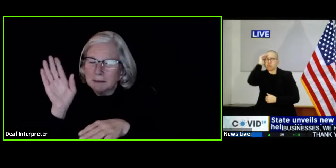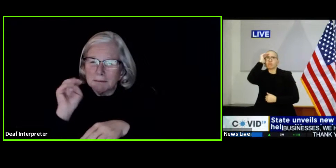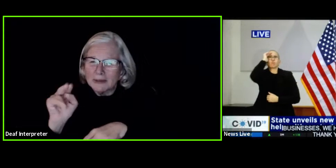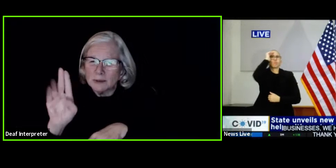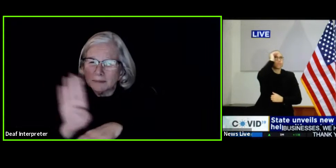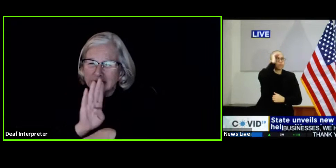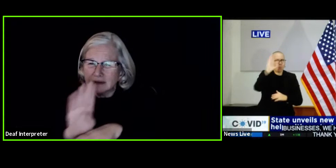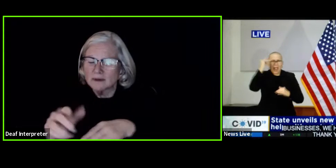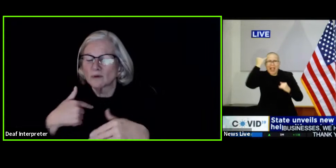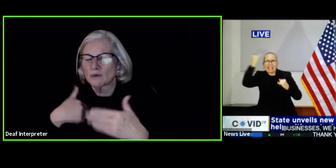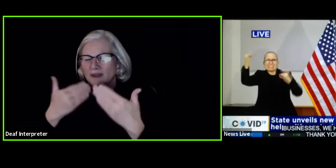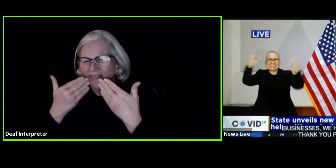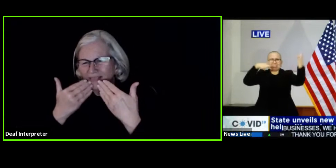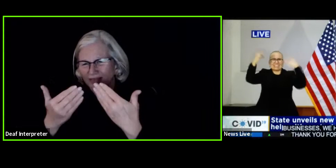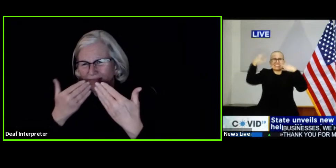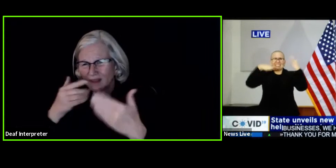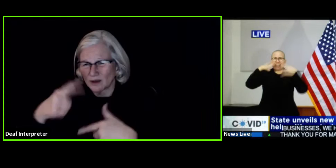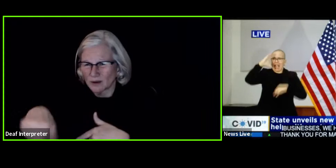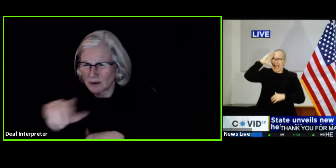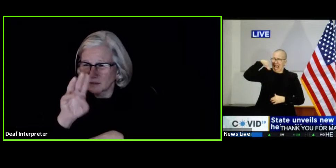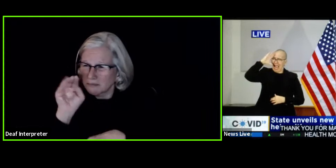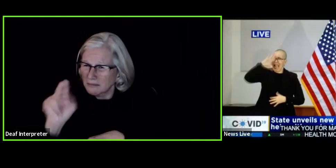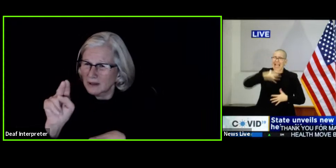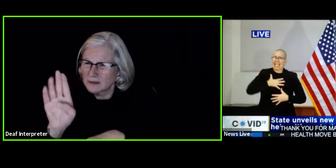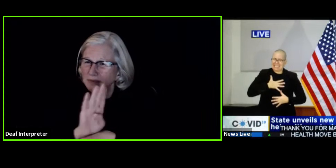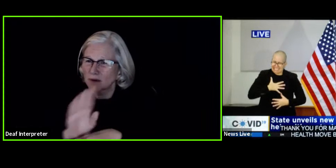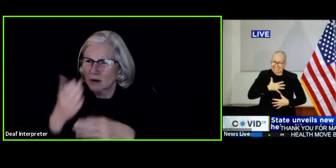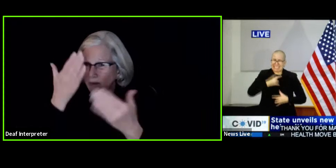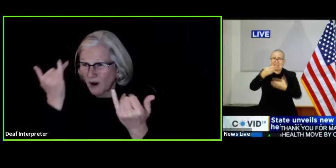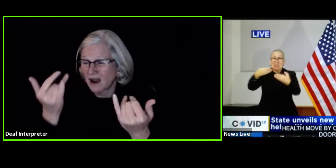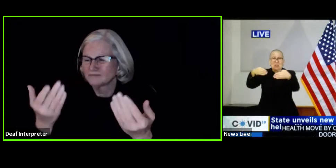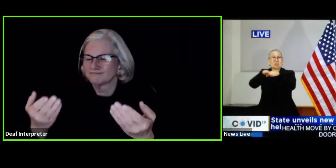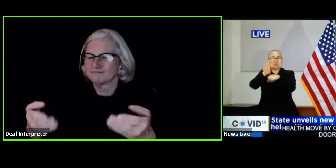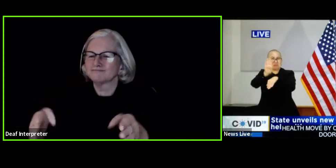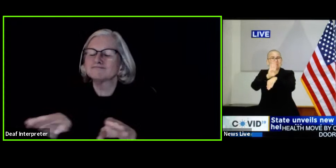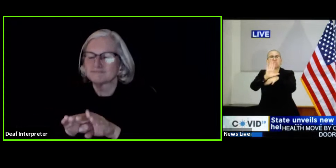THAT WE CAN GET OUR ECONOMY BACK BETTER THAN WE HAVE BEFORE.